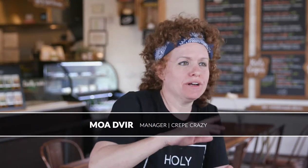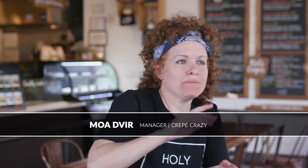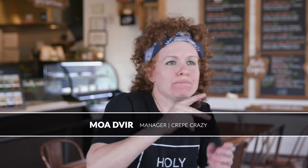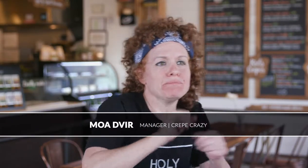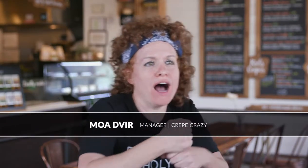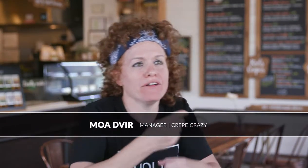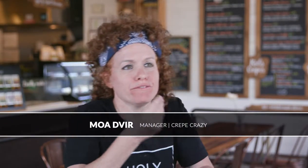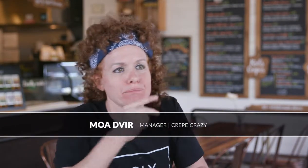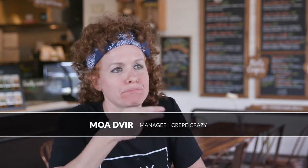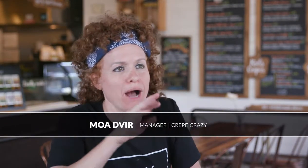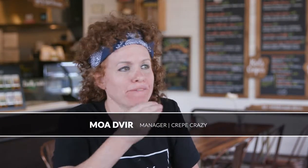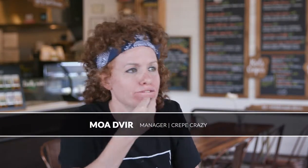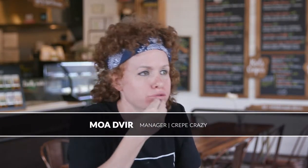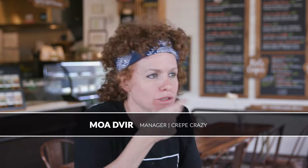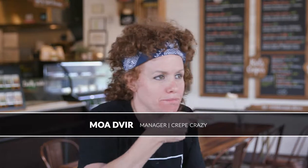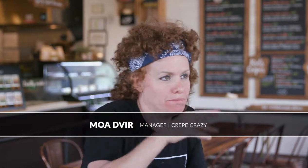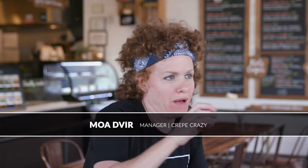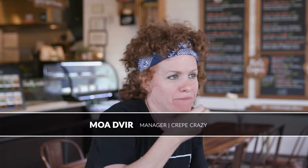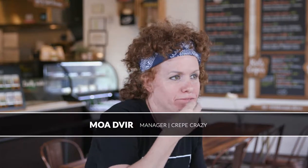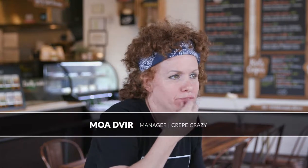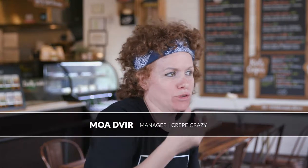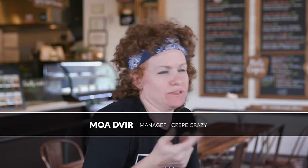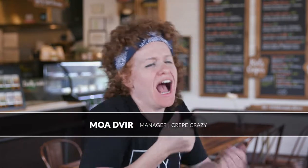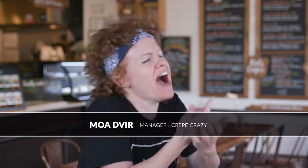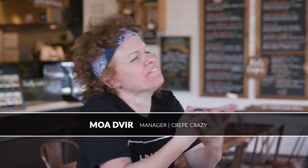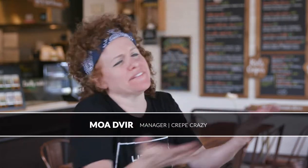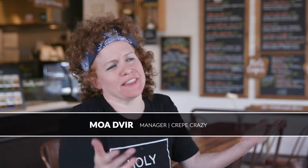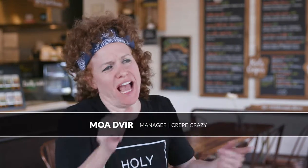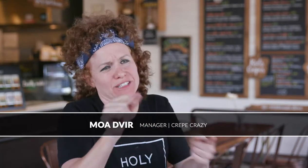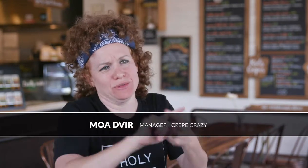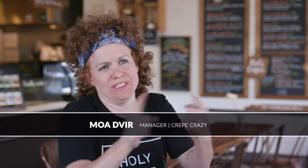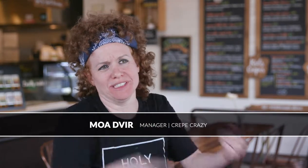I'm a cook, I prep the food, I do everything A to Z here.